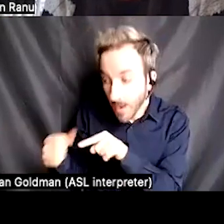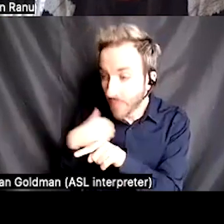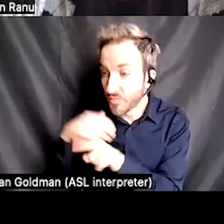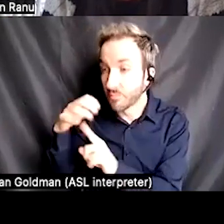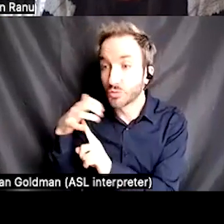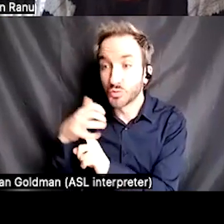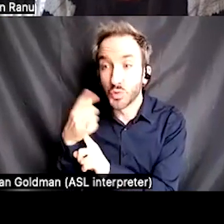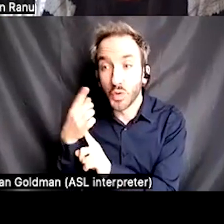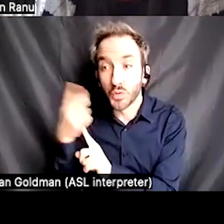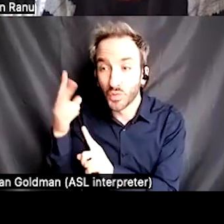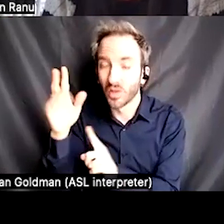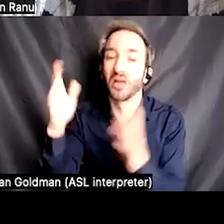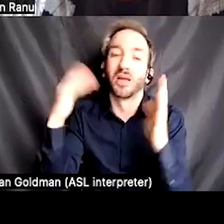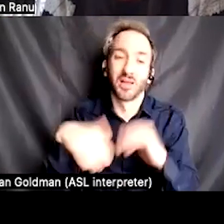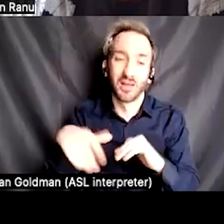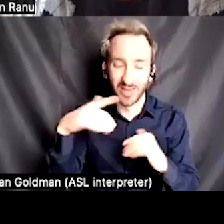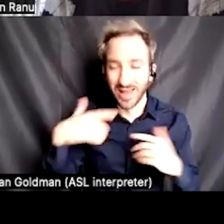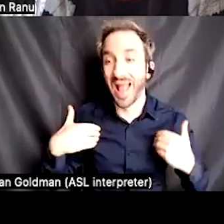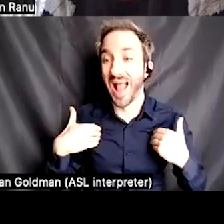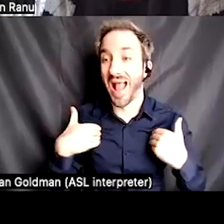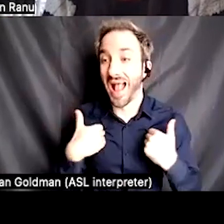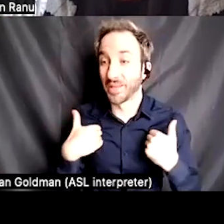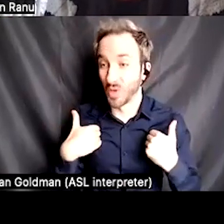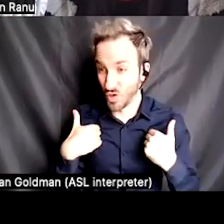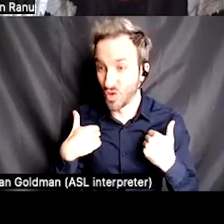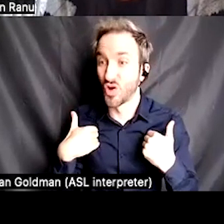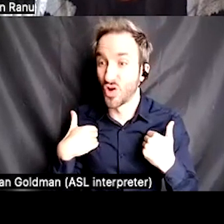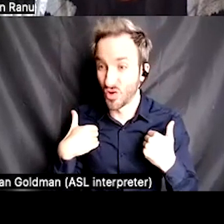"Animal Crossing: New Horizons" is peak Cluttercore," from the chat. Incredible.